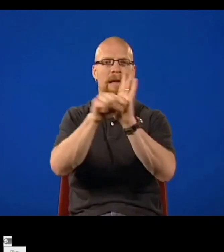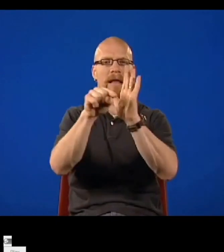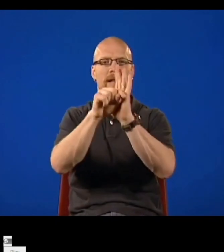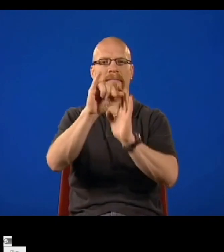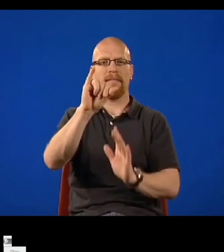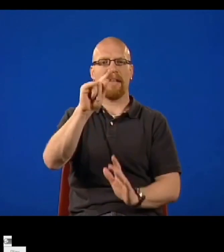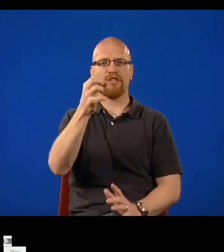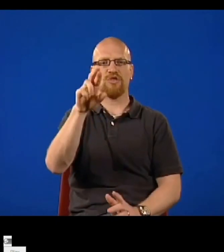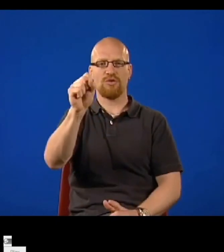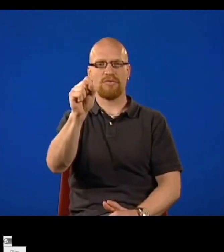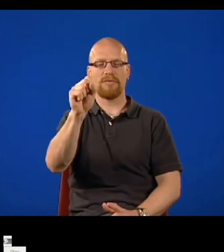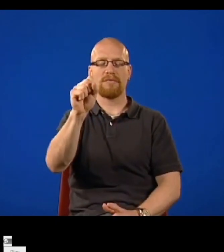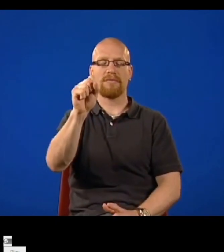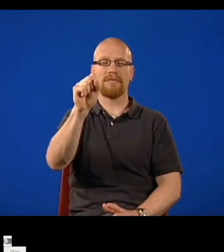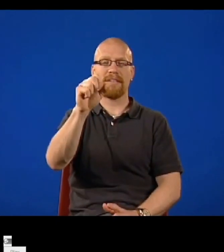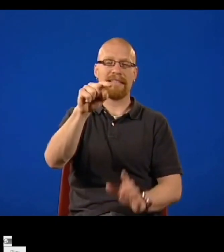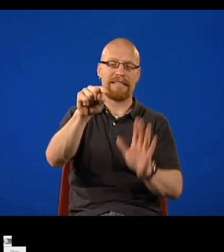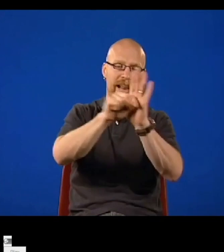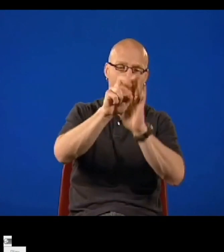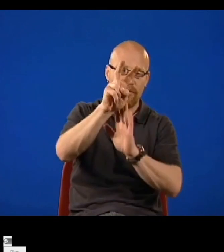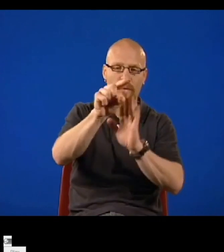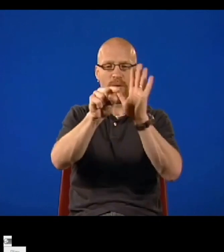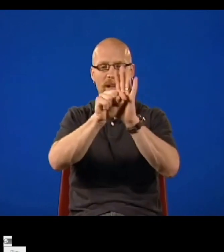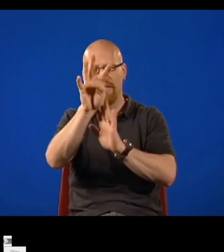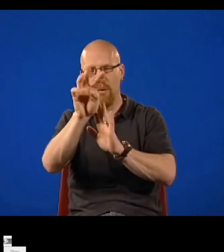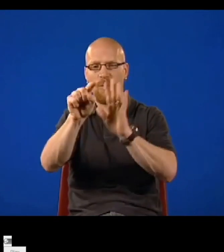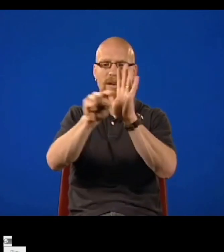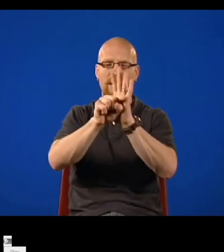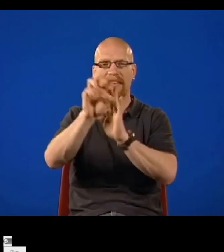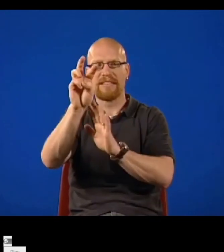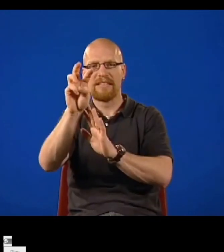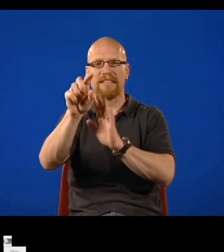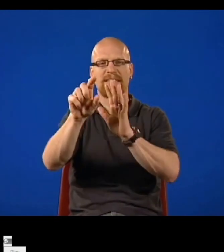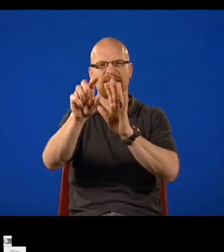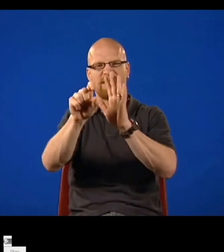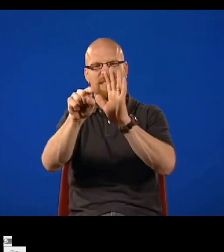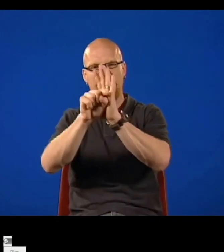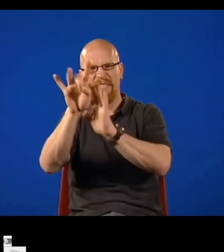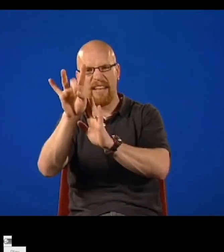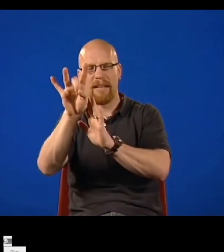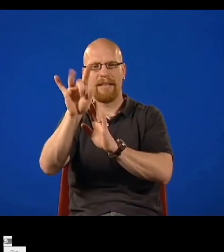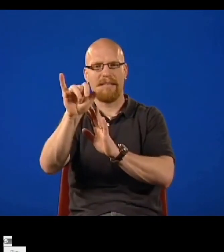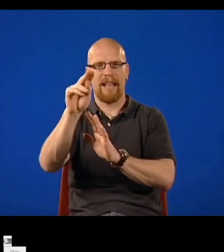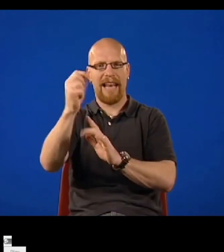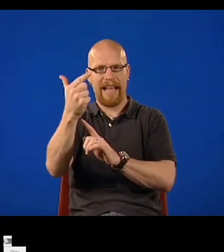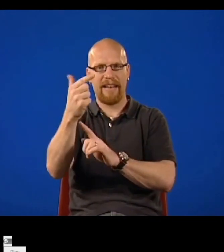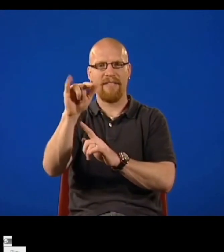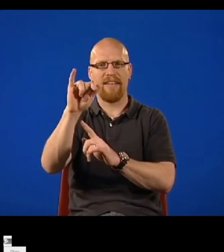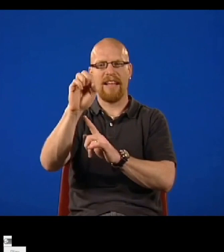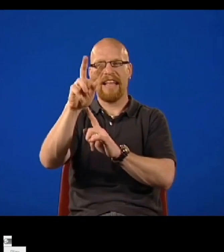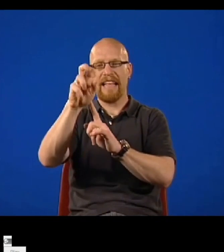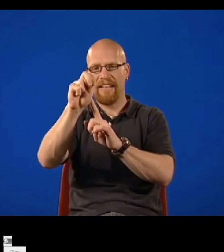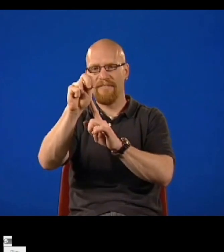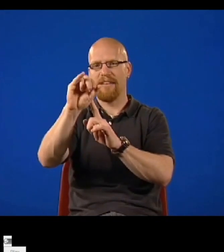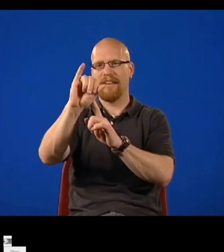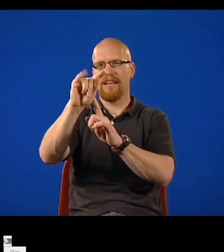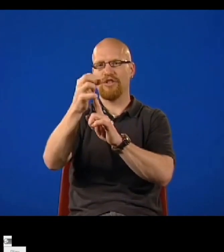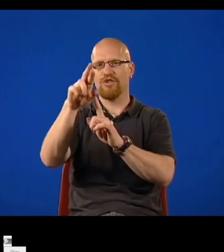of negative integers – negative 2, negative 4, negative 6, negative 8. That’s negative even